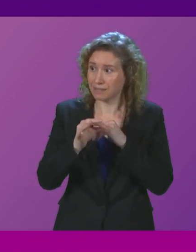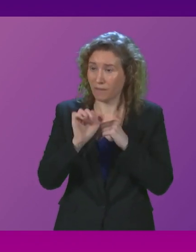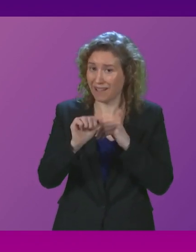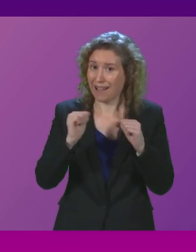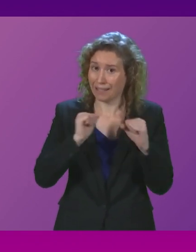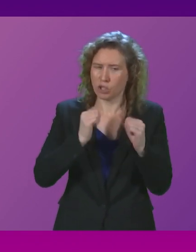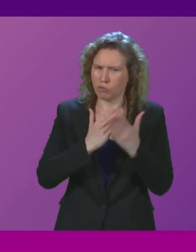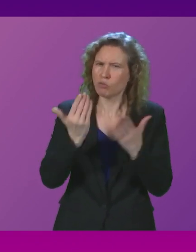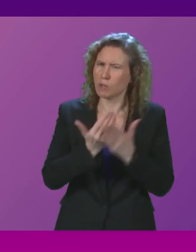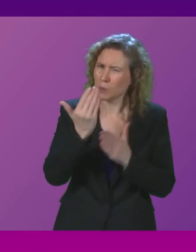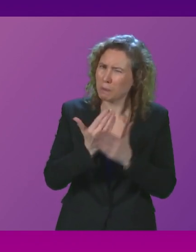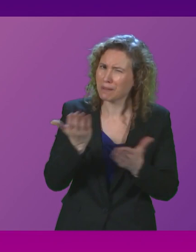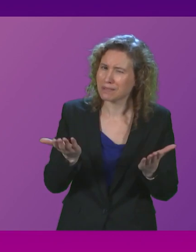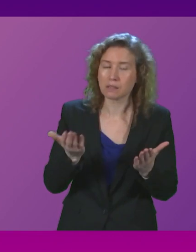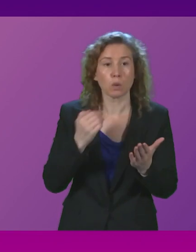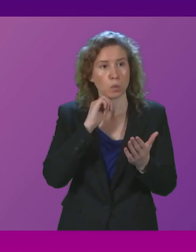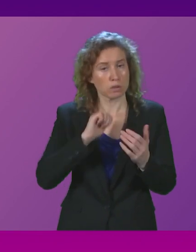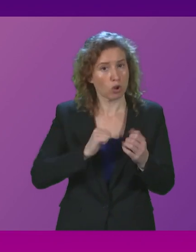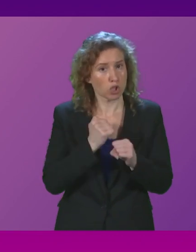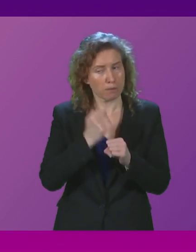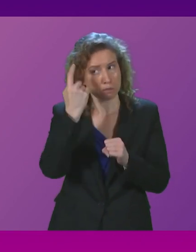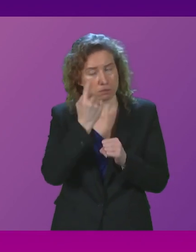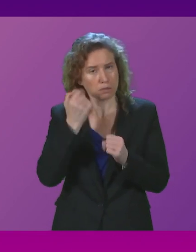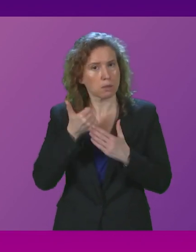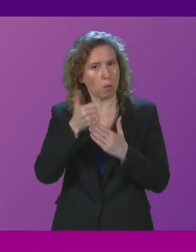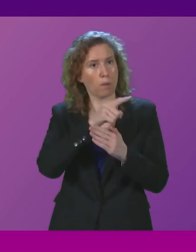Will the Scottish Government consider extra support for homes in those areas that do not